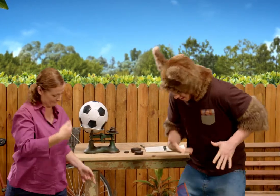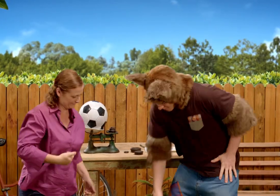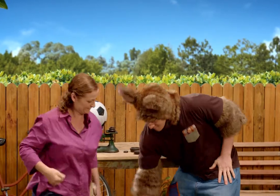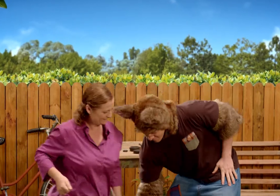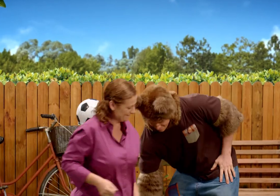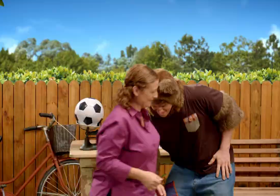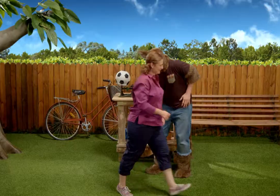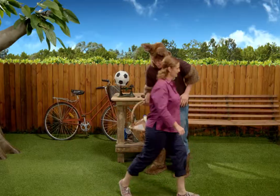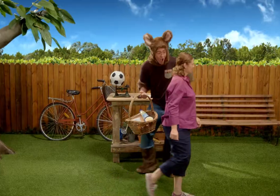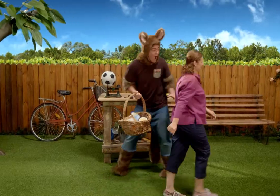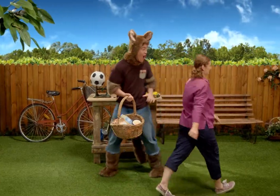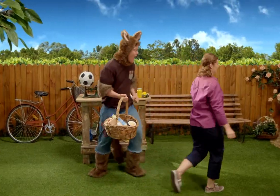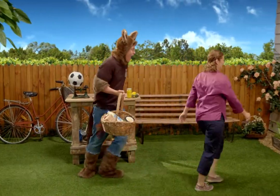Come on.